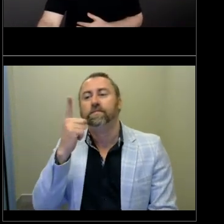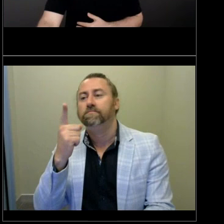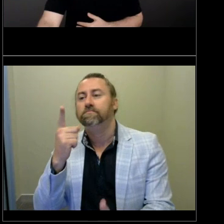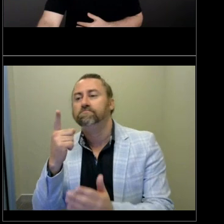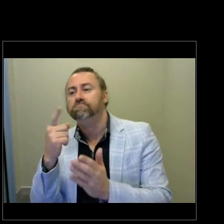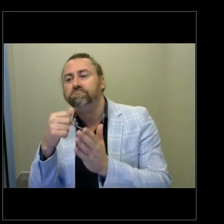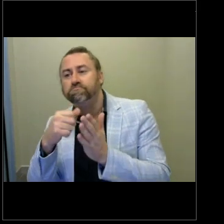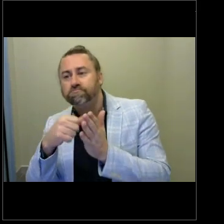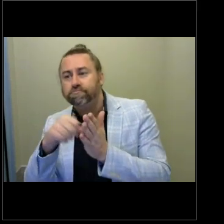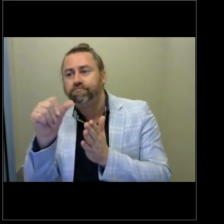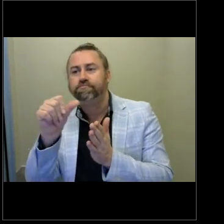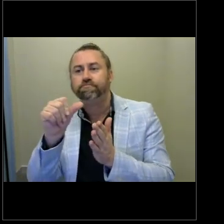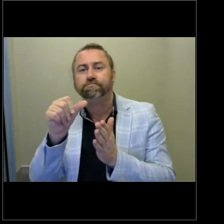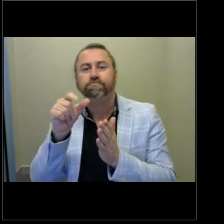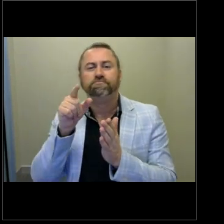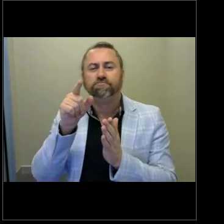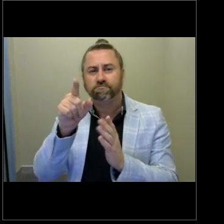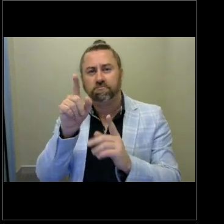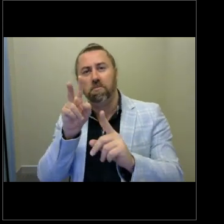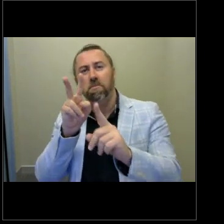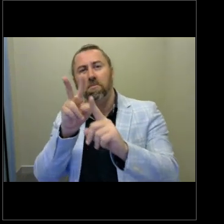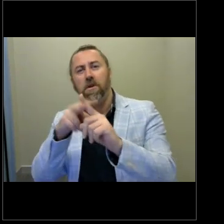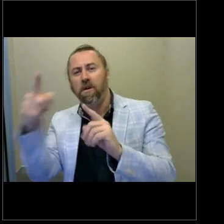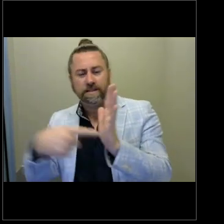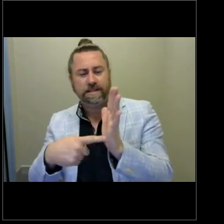the court to make a temporary protection order or TPO.